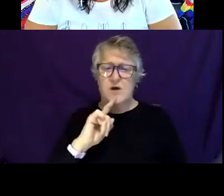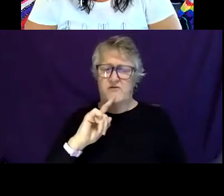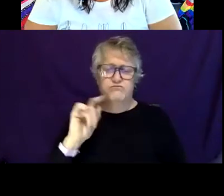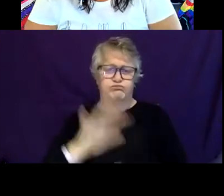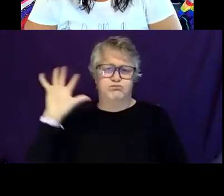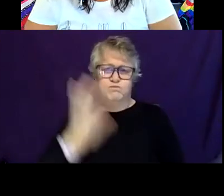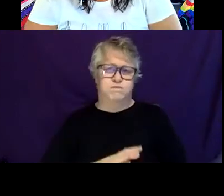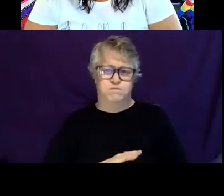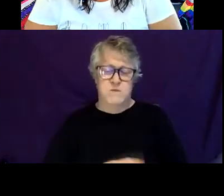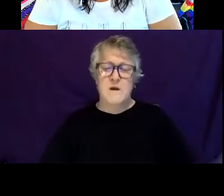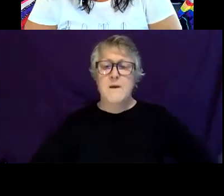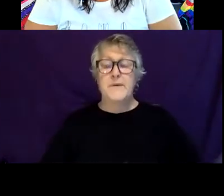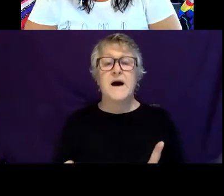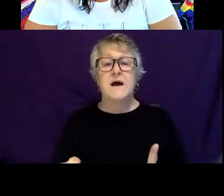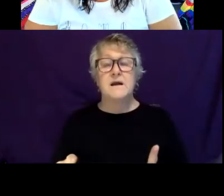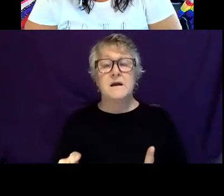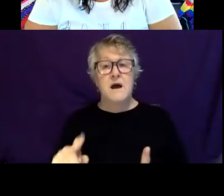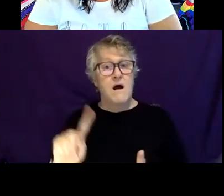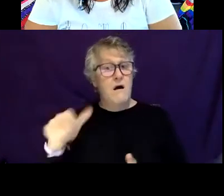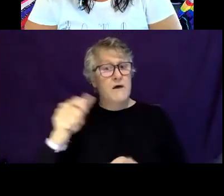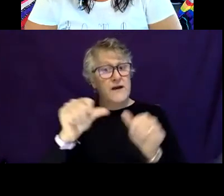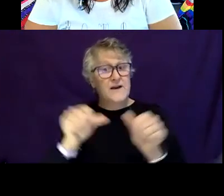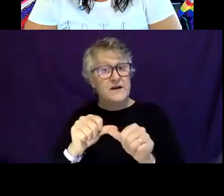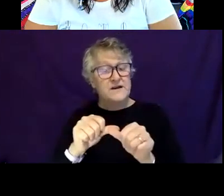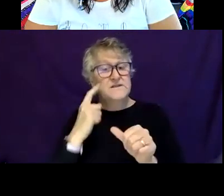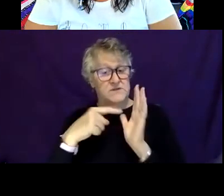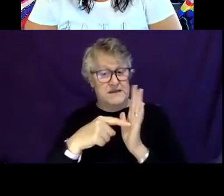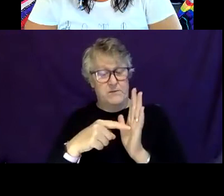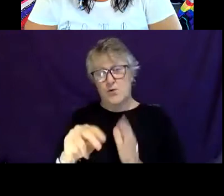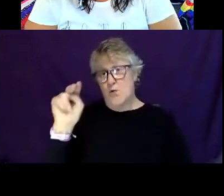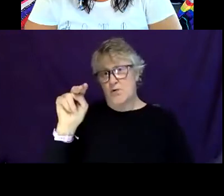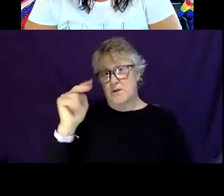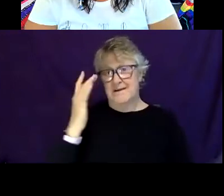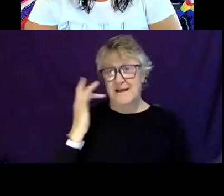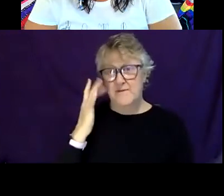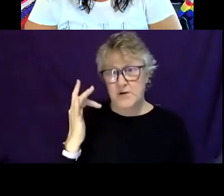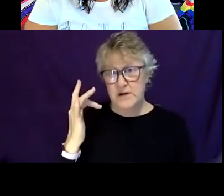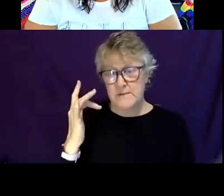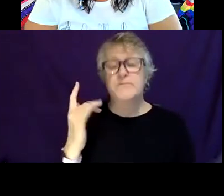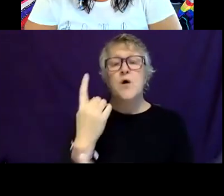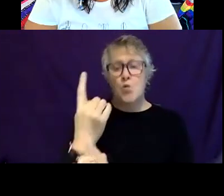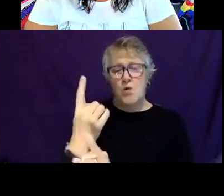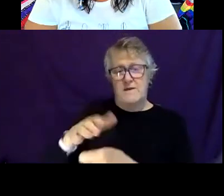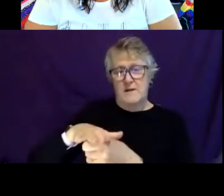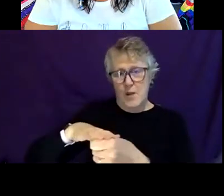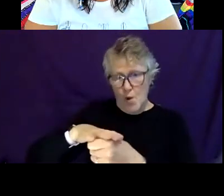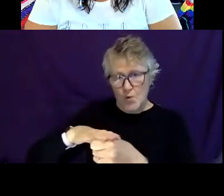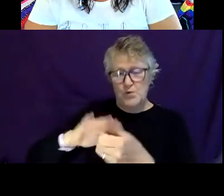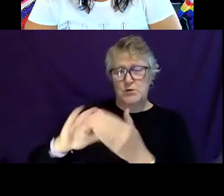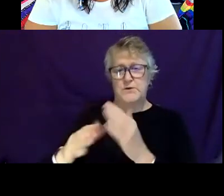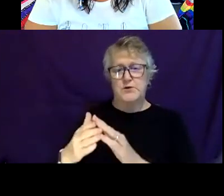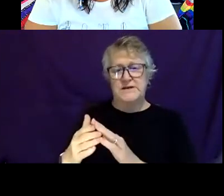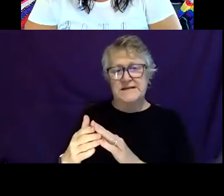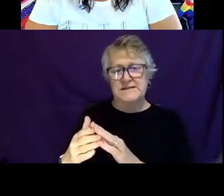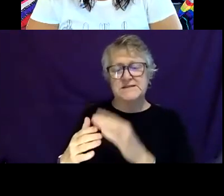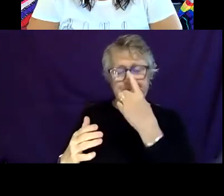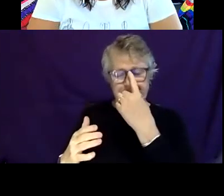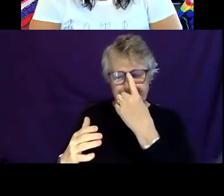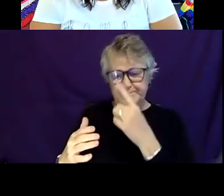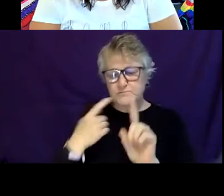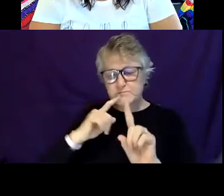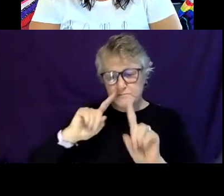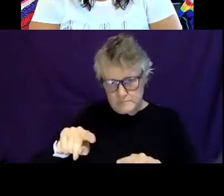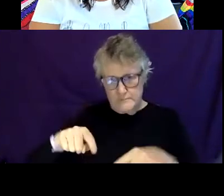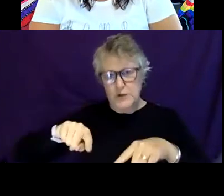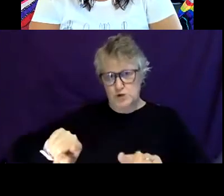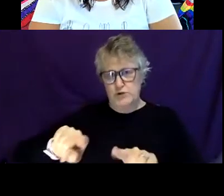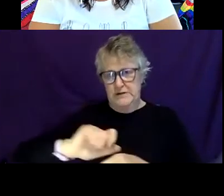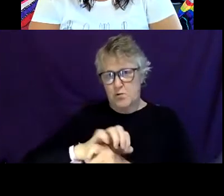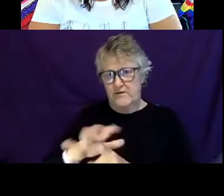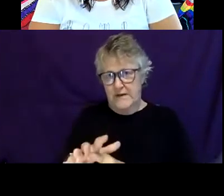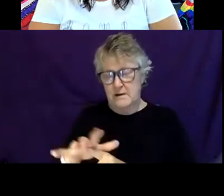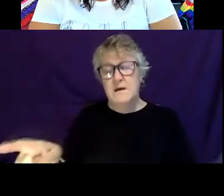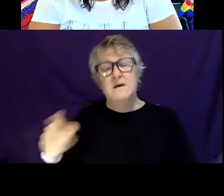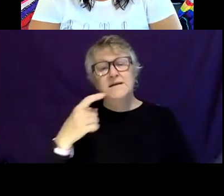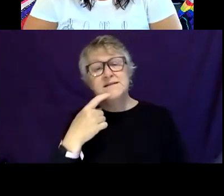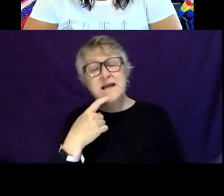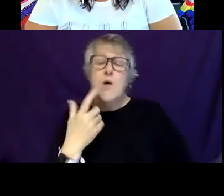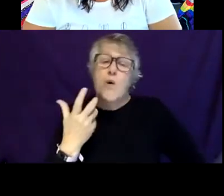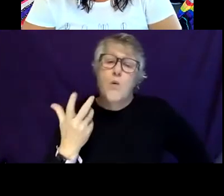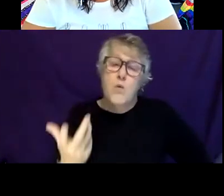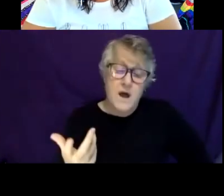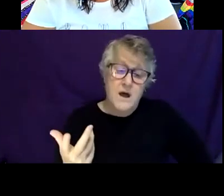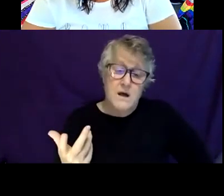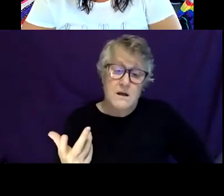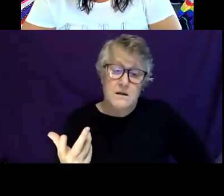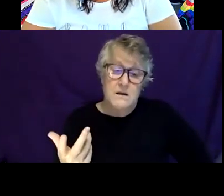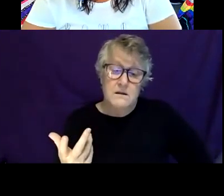But in other areas where we're doing the work, Northern California. For example, one of the local public health authorities responded to our requests for increased investments in Pacific Islanders during COVID and said, "Well, you know, when we look at